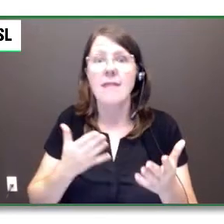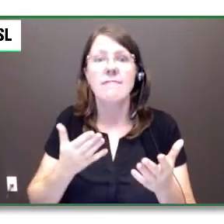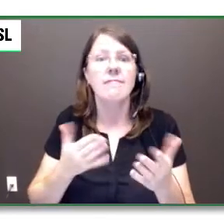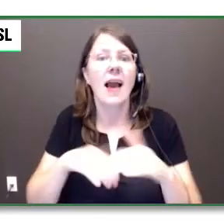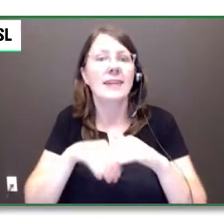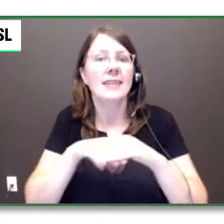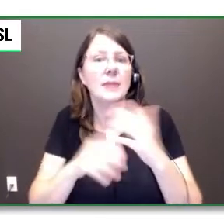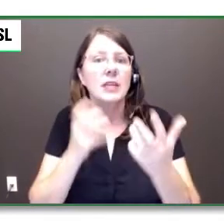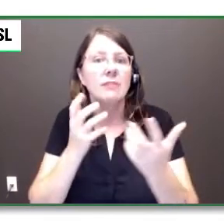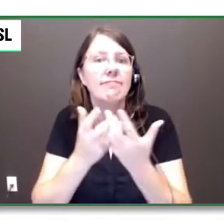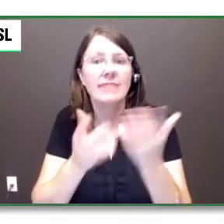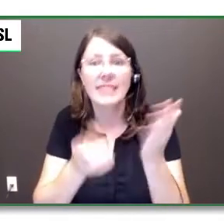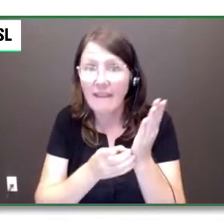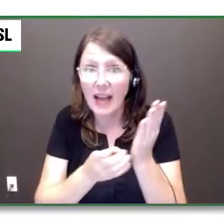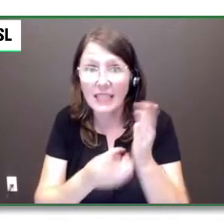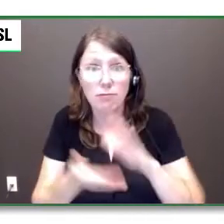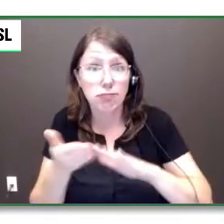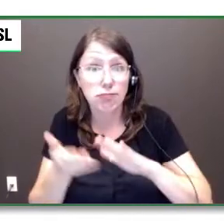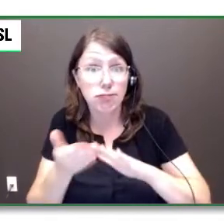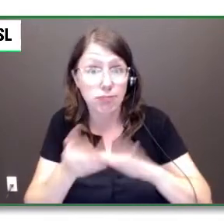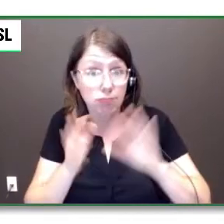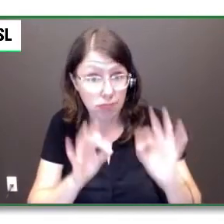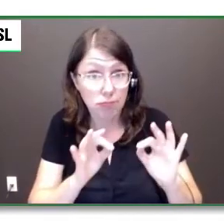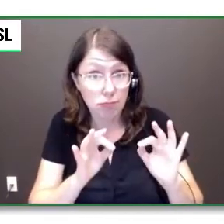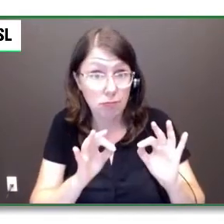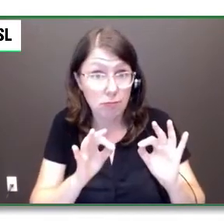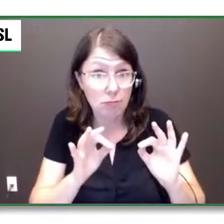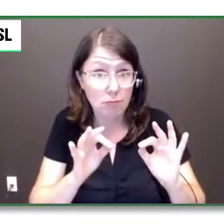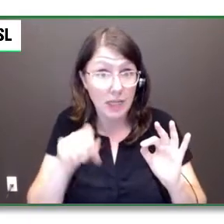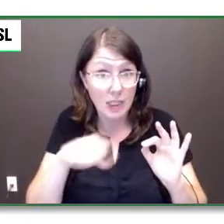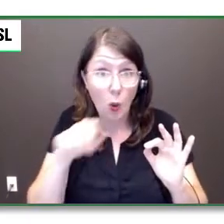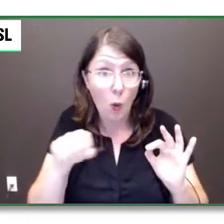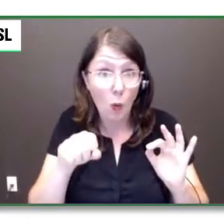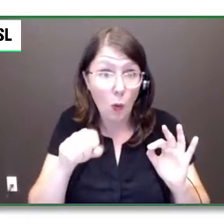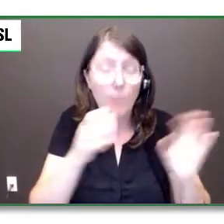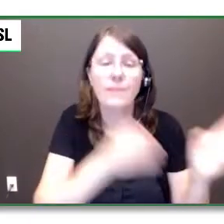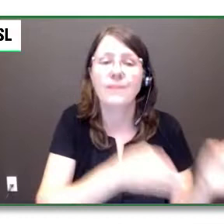getting to the park? And um getting to the park and what I'm